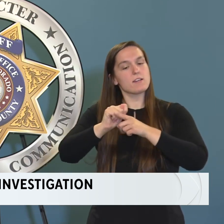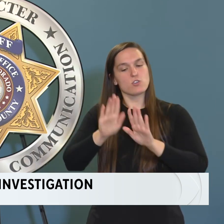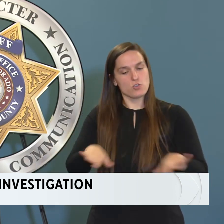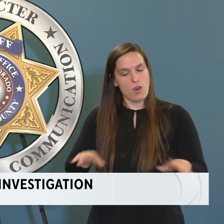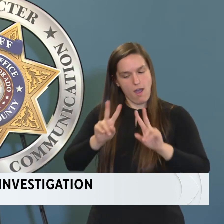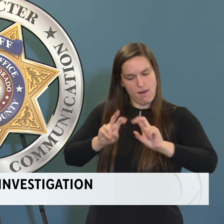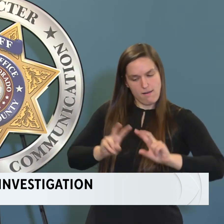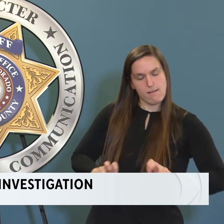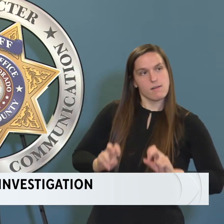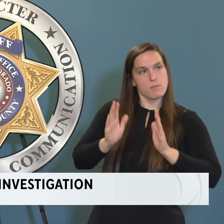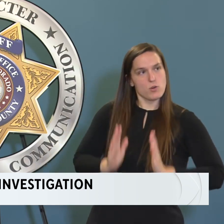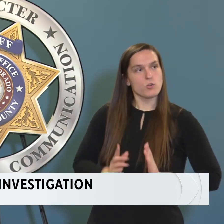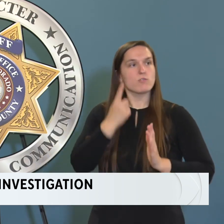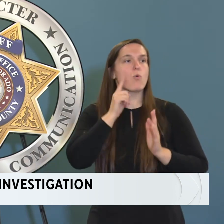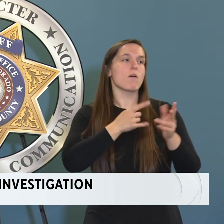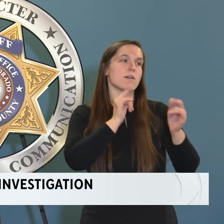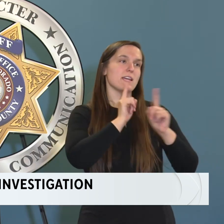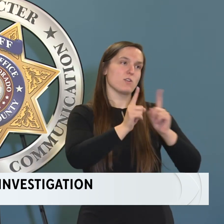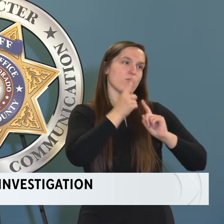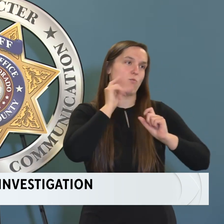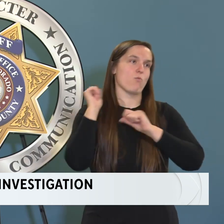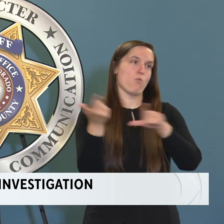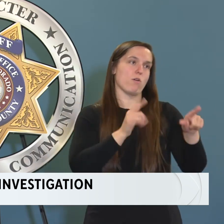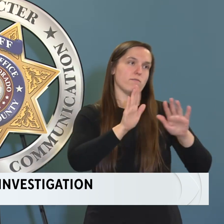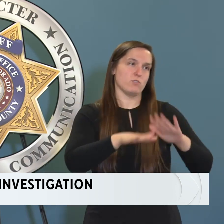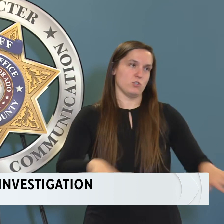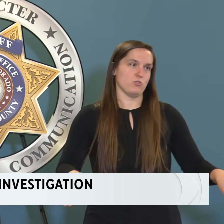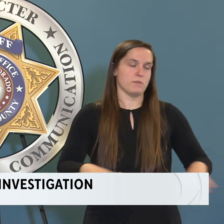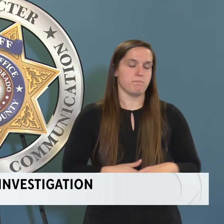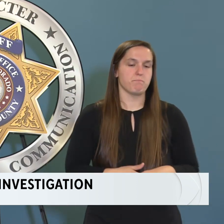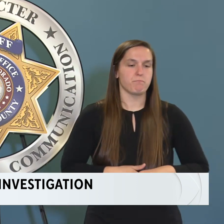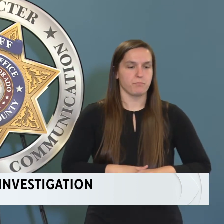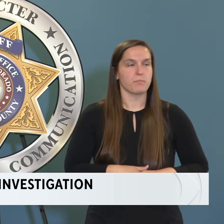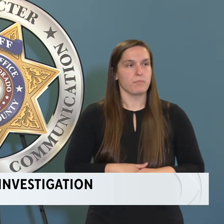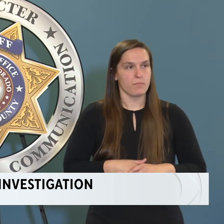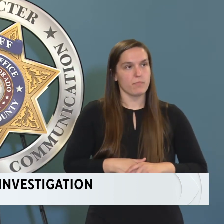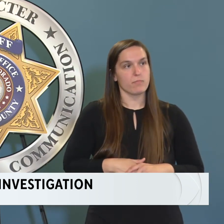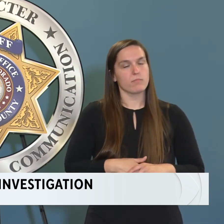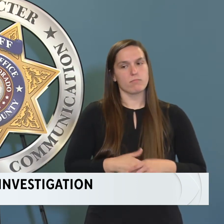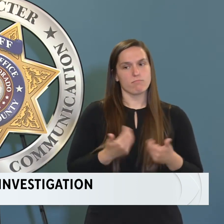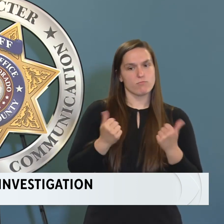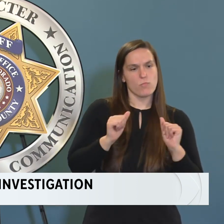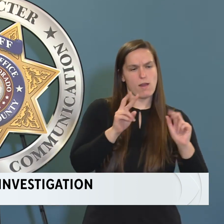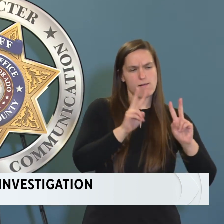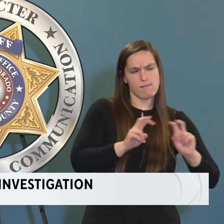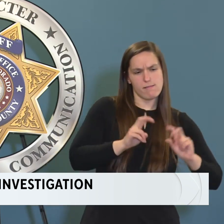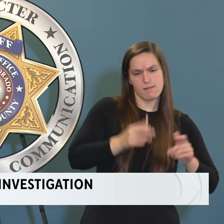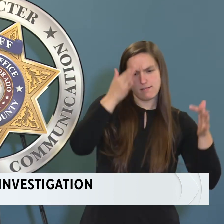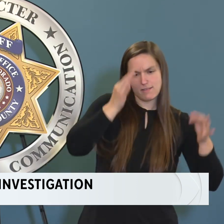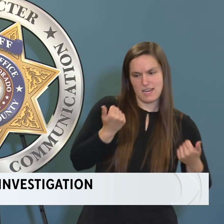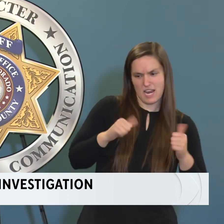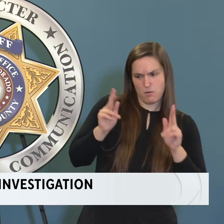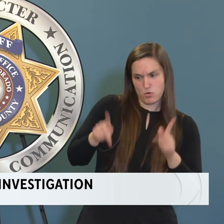TIME OF THE FIRE. THERE WERE ALSO CHILDREN THERE AND UTILIZED CHILD EXAMINERS TO